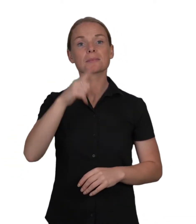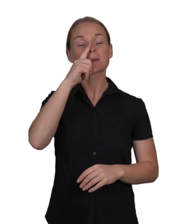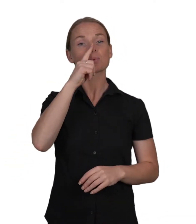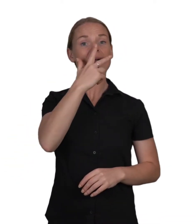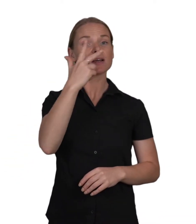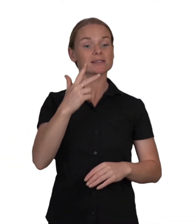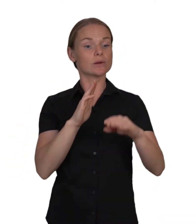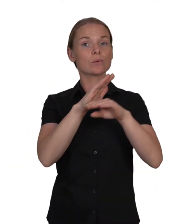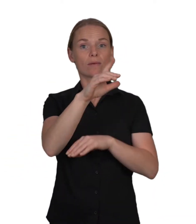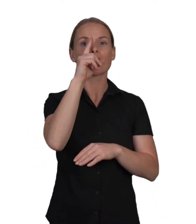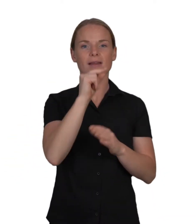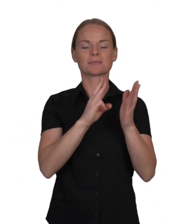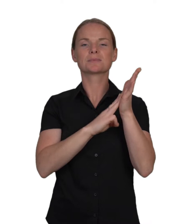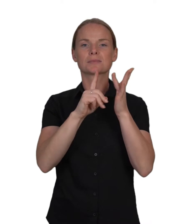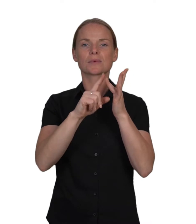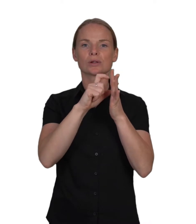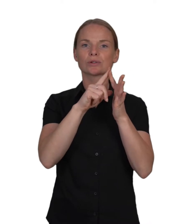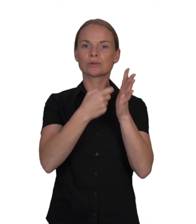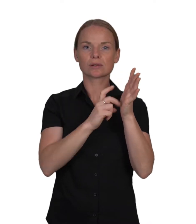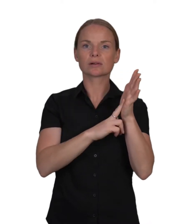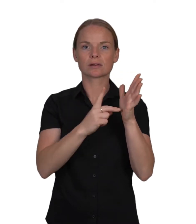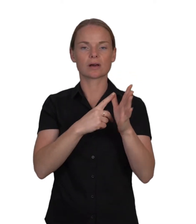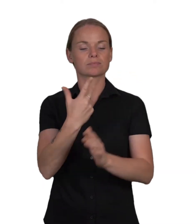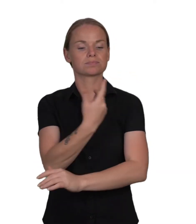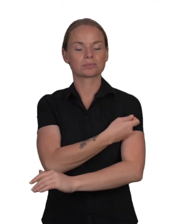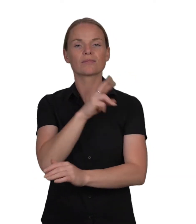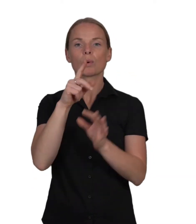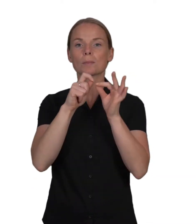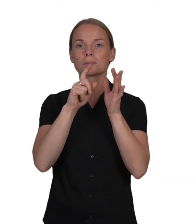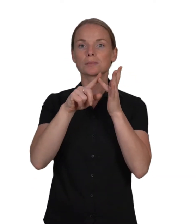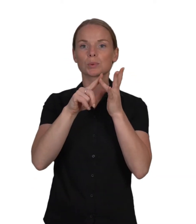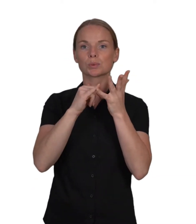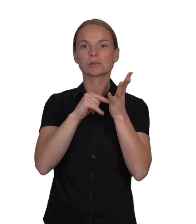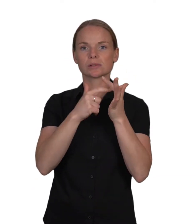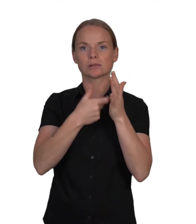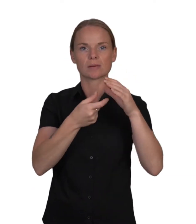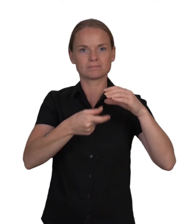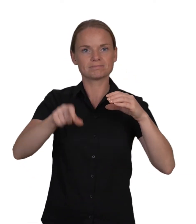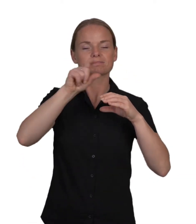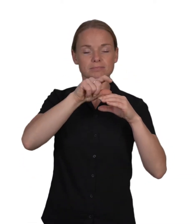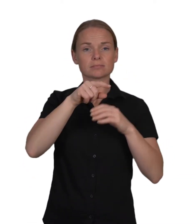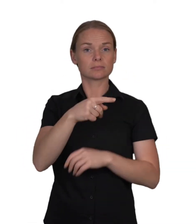The Moderna COVID-19 vaccine can also be used for a booster dose in people aged 18 years and older.